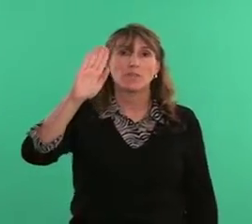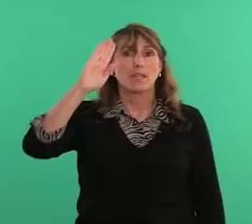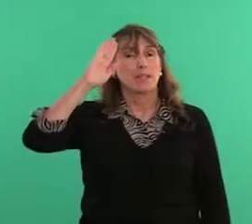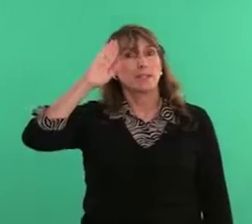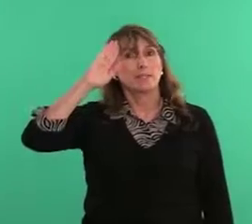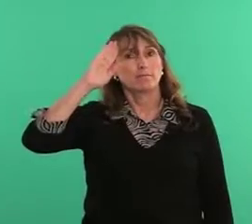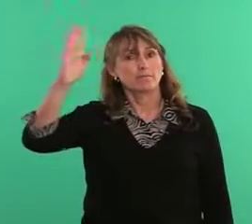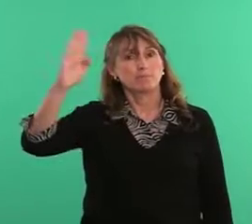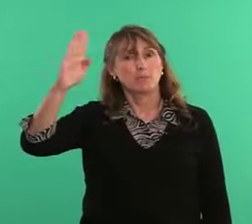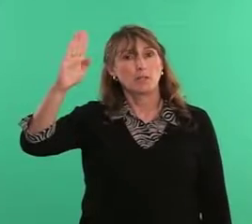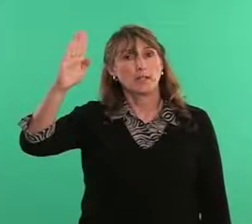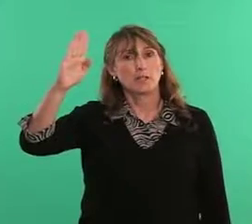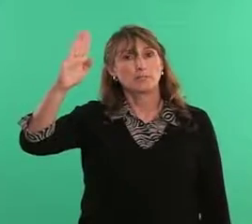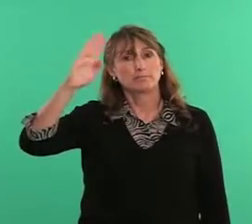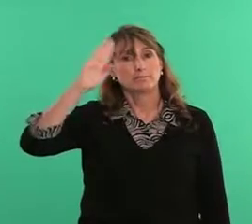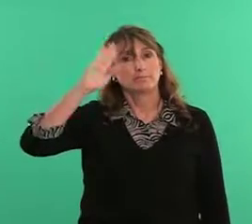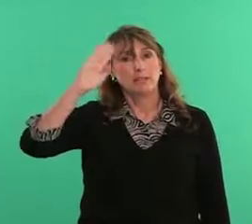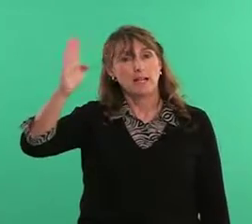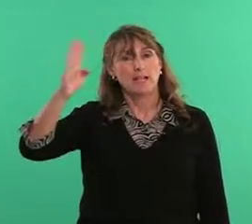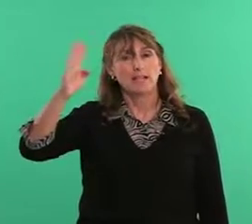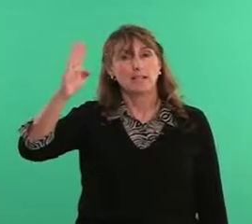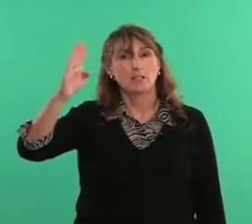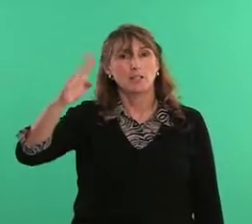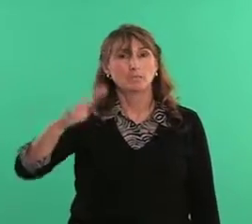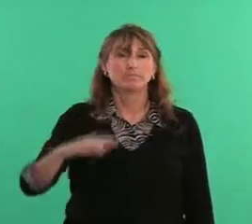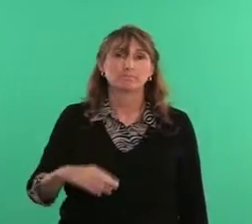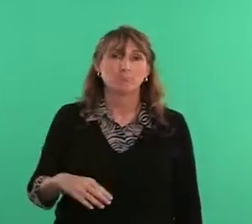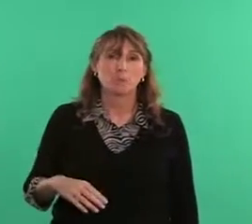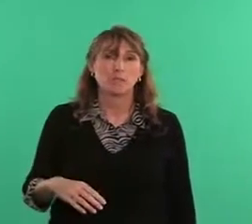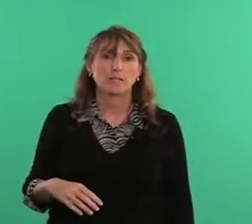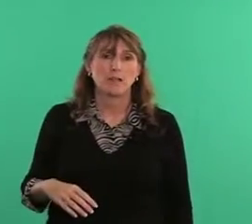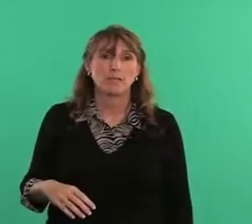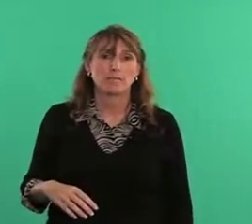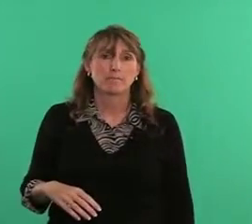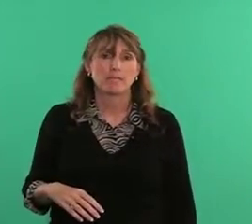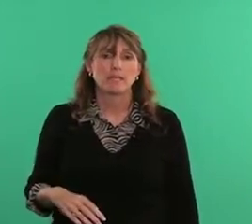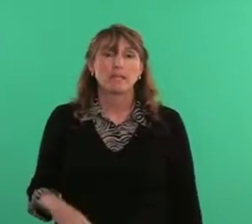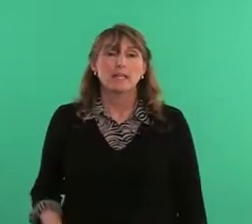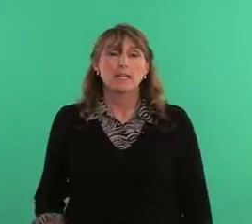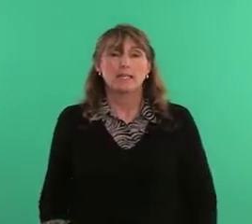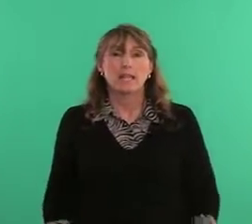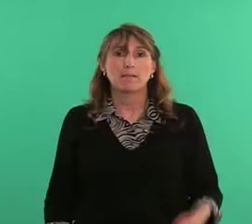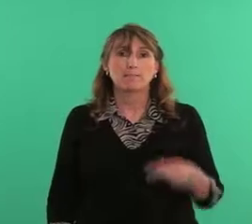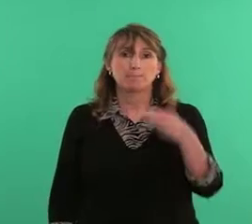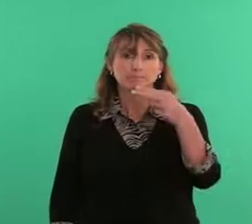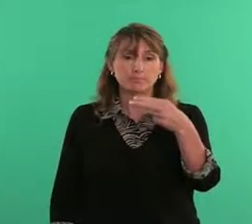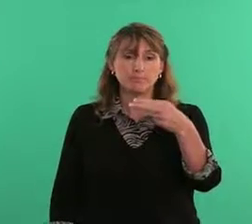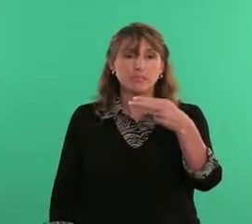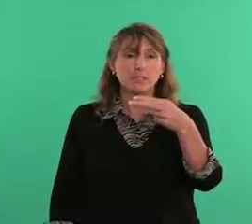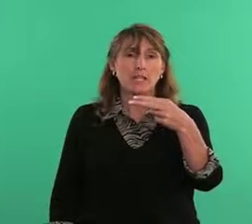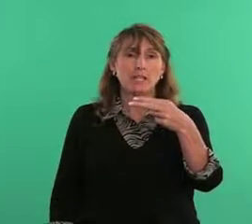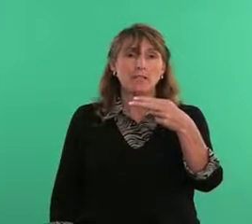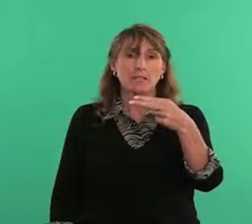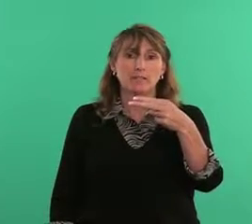and then bring it out hi, hello - pretty common name - take the